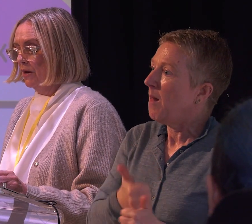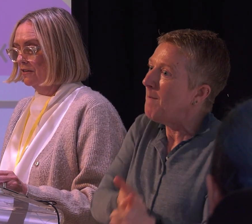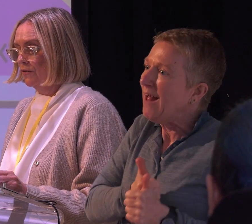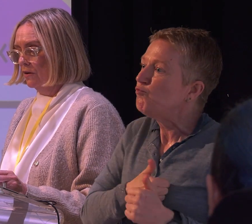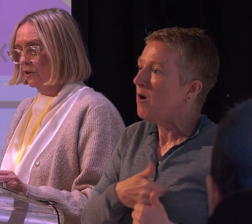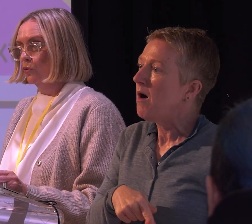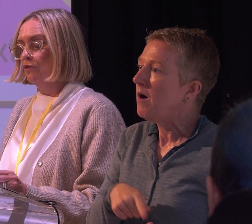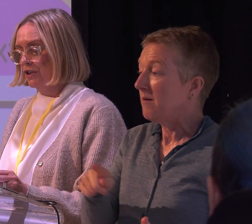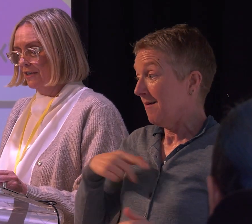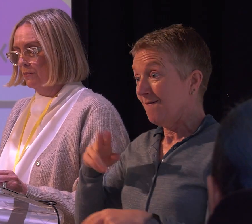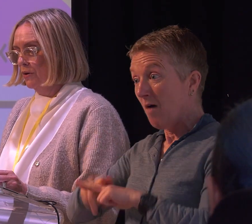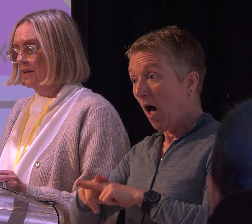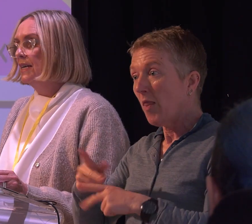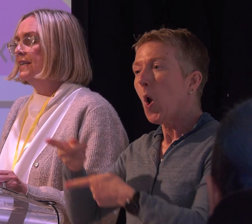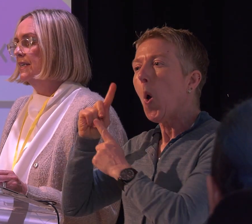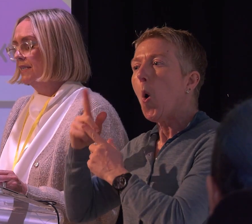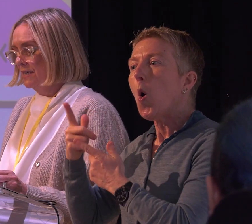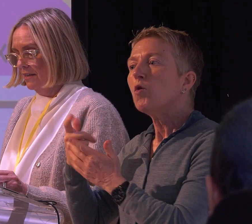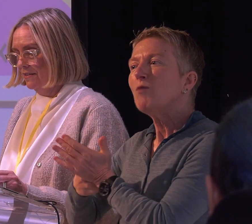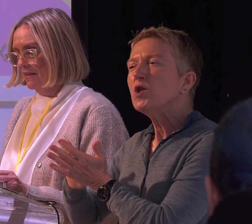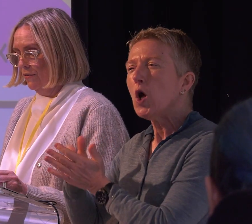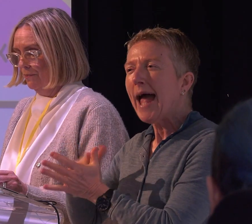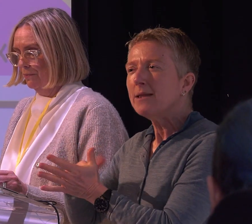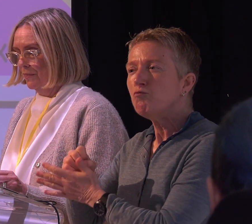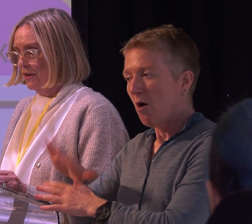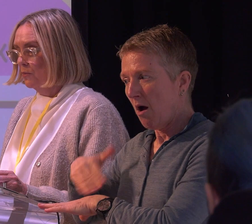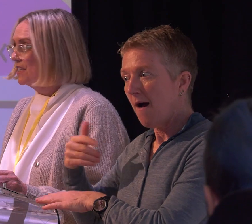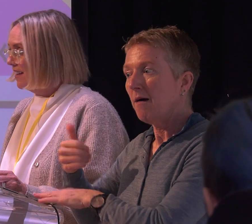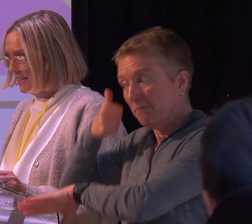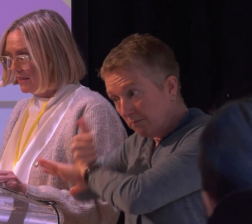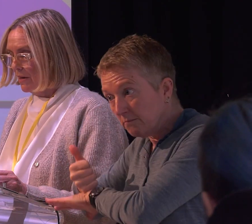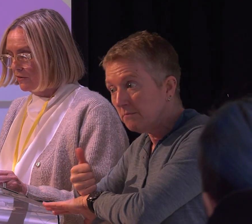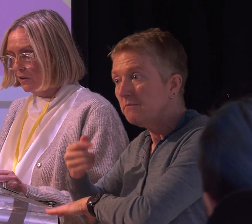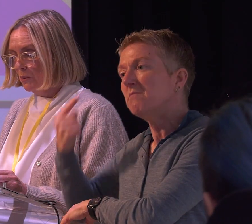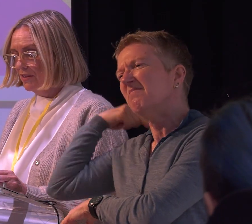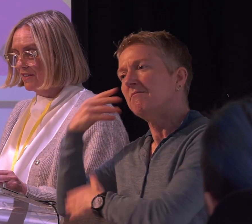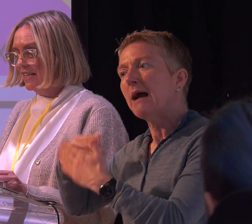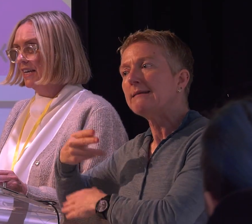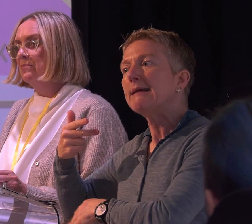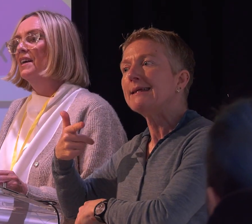by his father Lord Richard Attenborough in 1997. We're delighted that Michael could be with us today